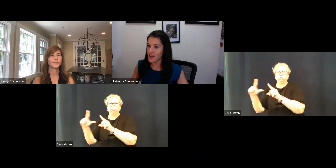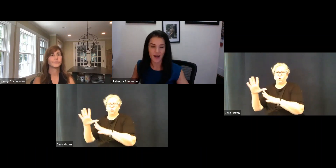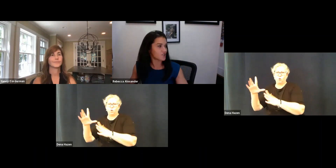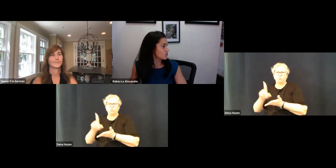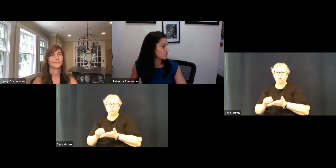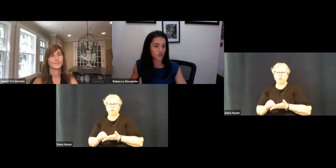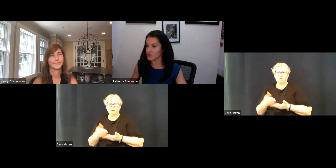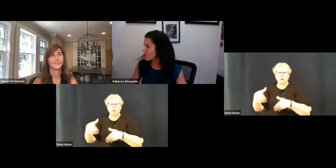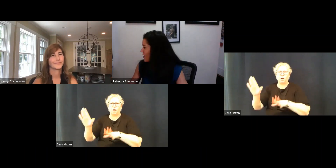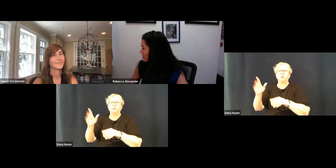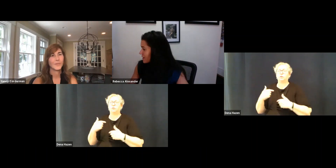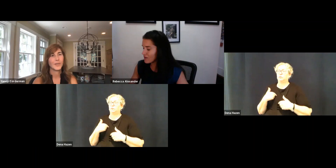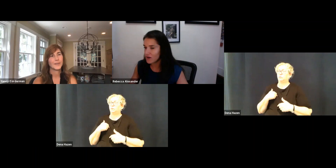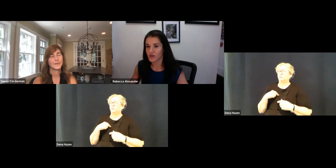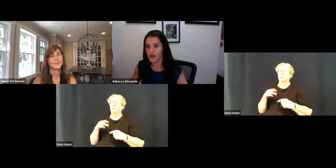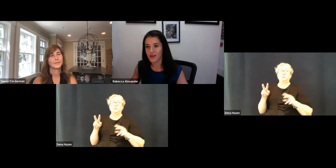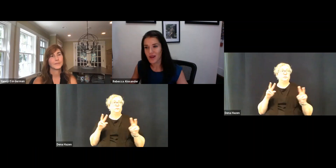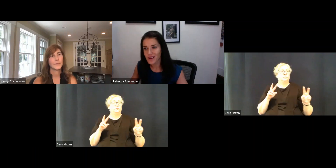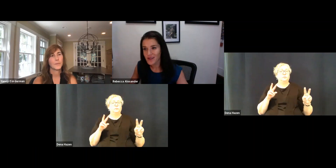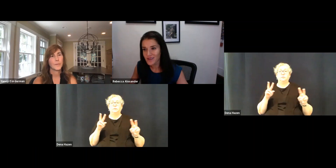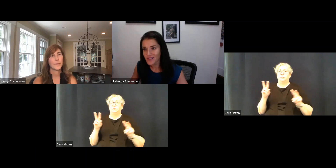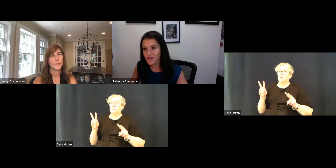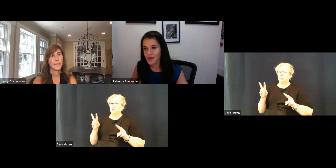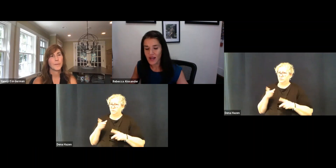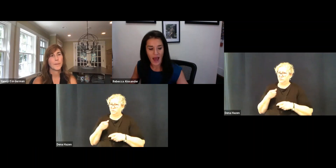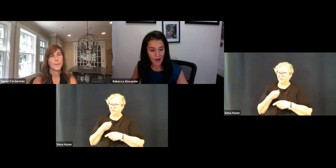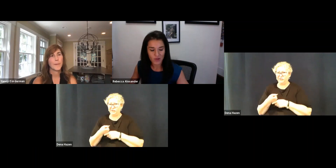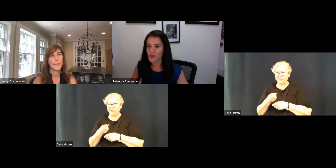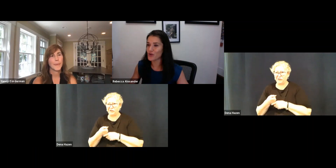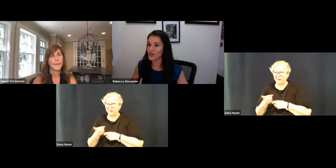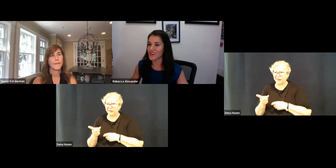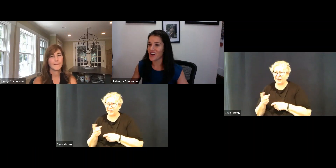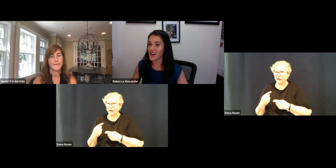And I sort of looked around like, are you kidding me? Like absolutely not.